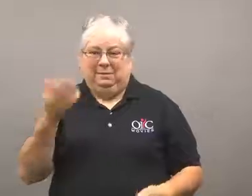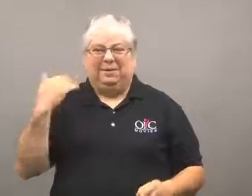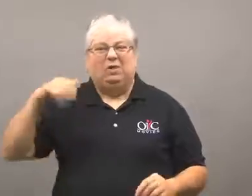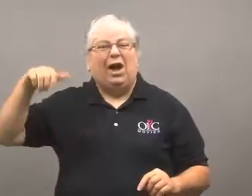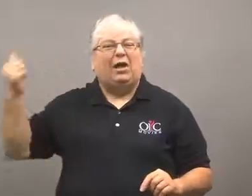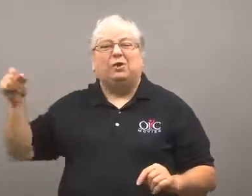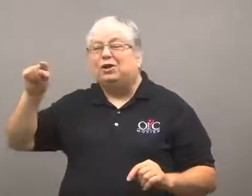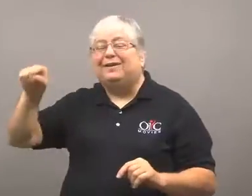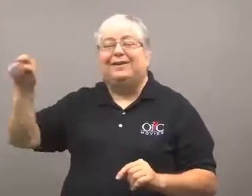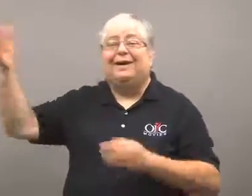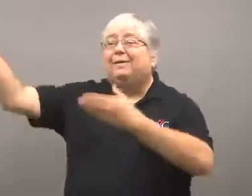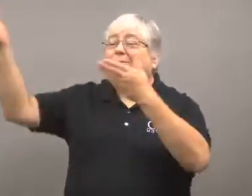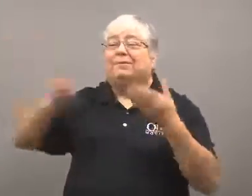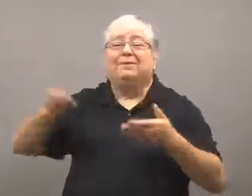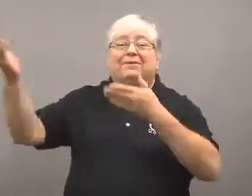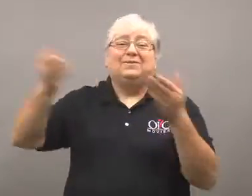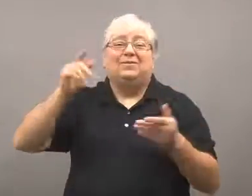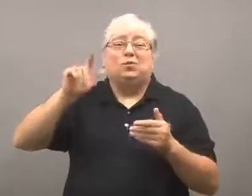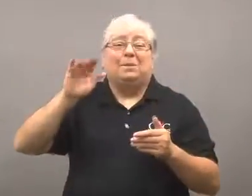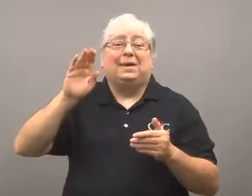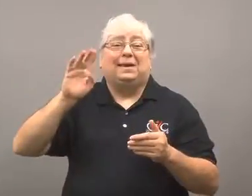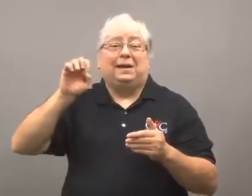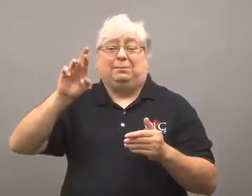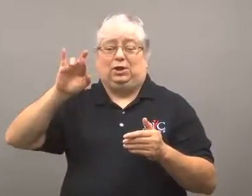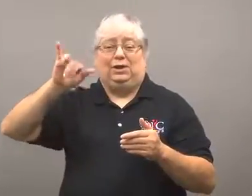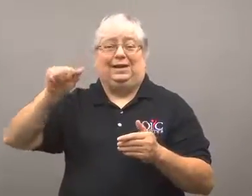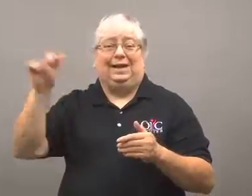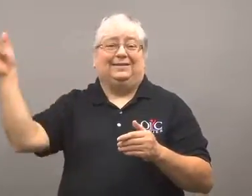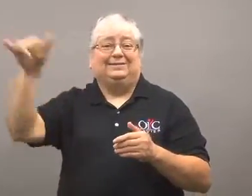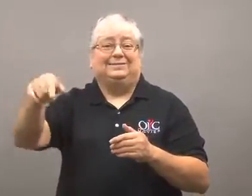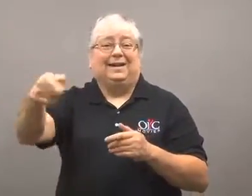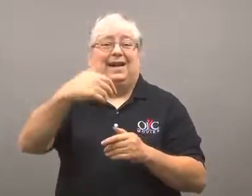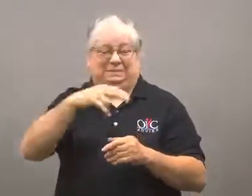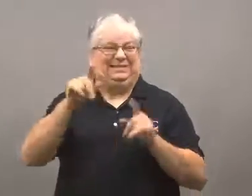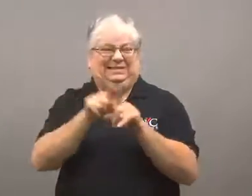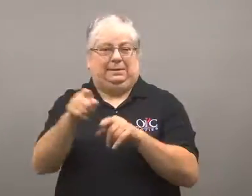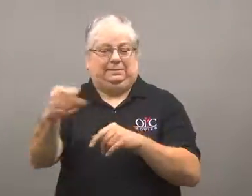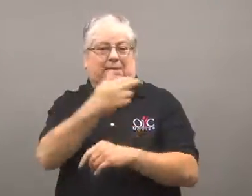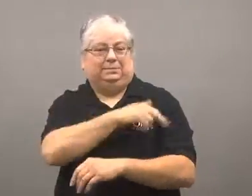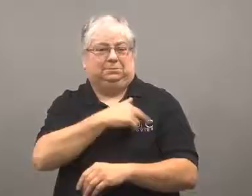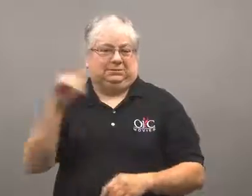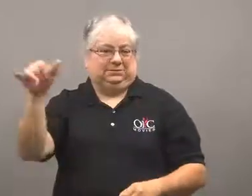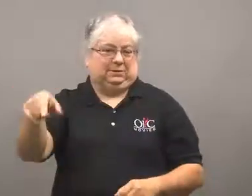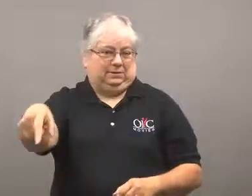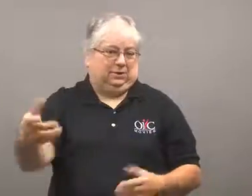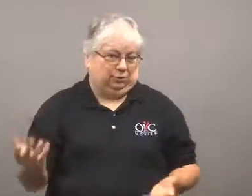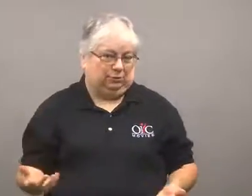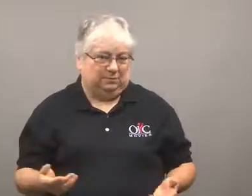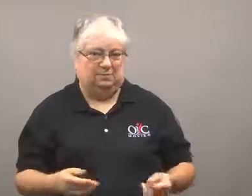She's in the same hospital where the Americans who got sick in Liberia went.